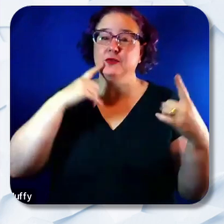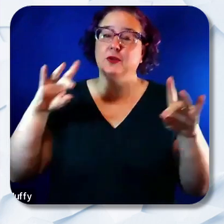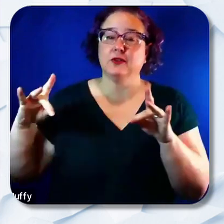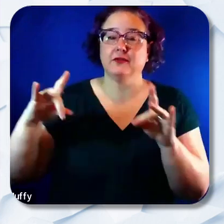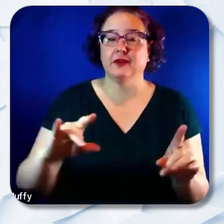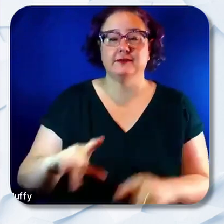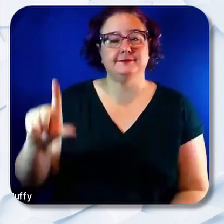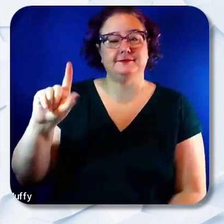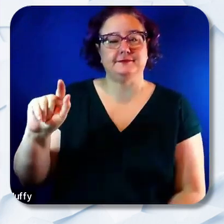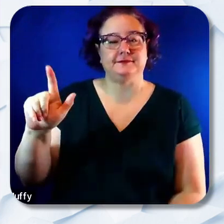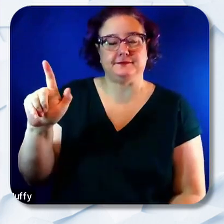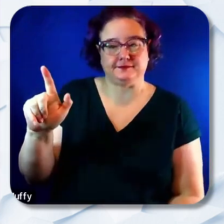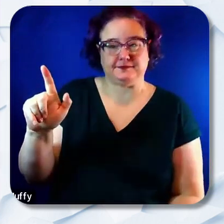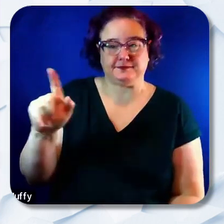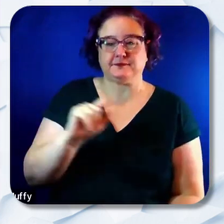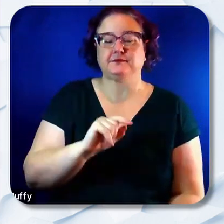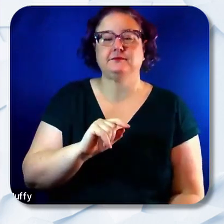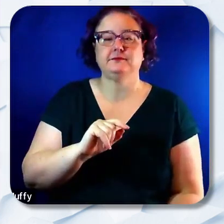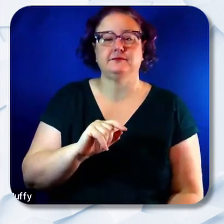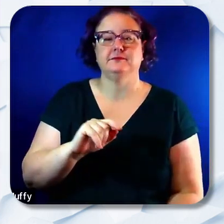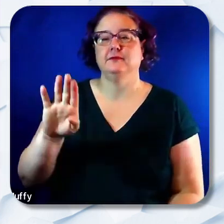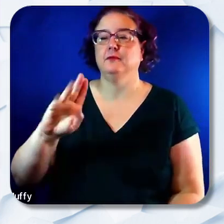2021 Block Grant Program.